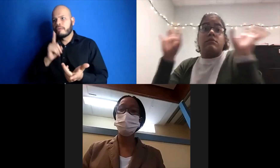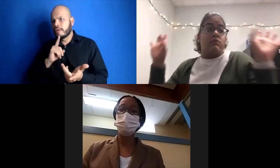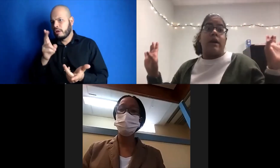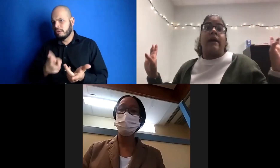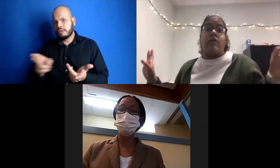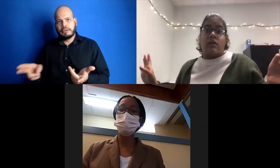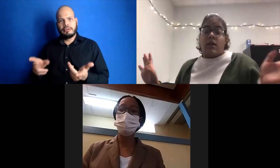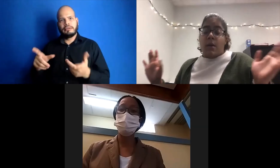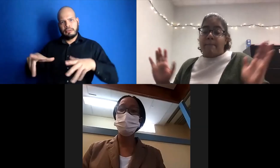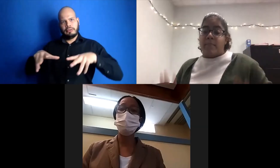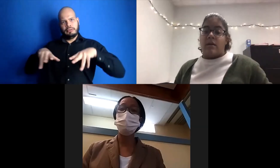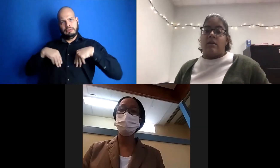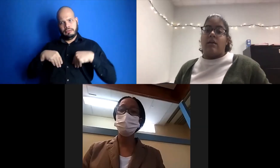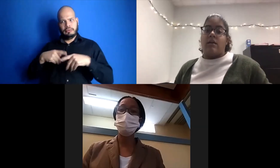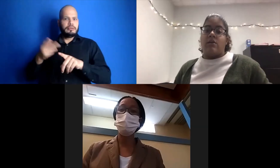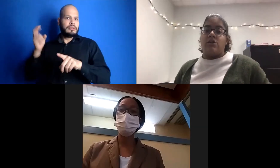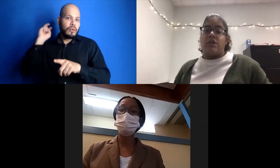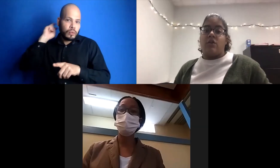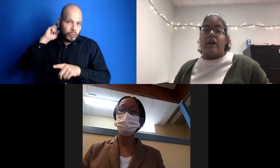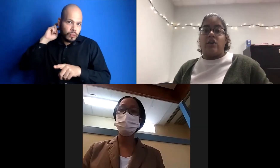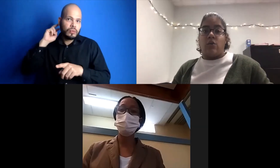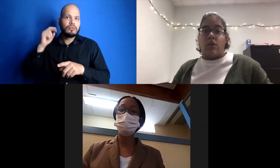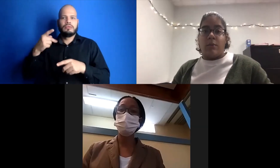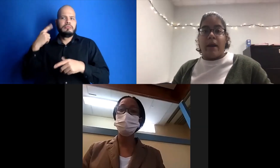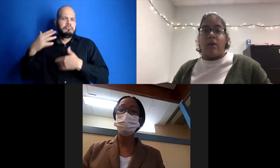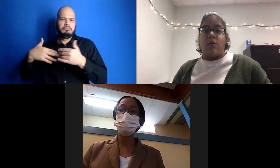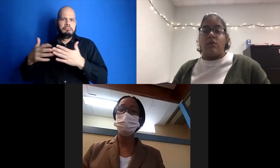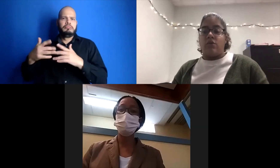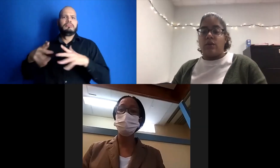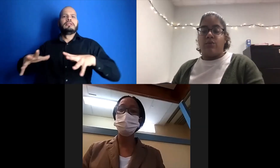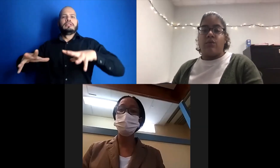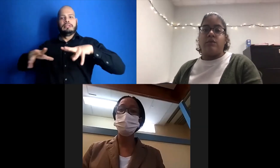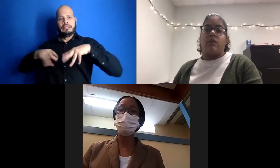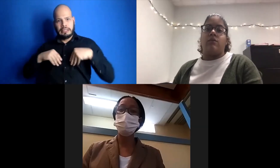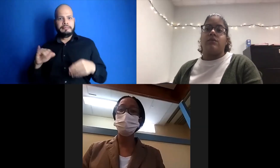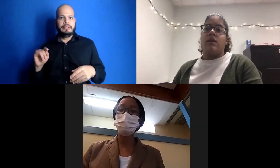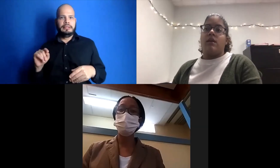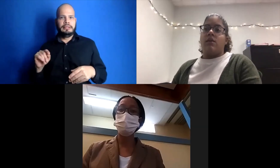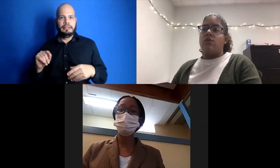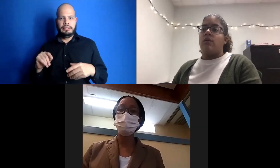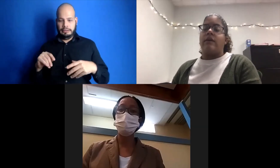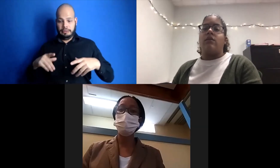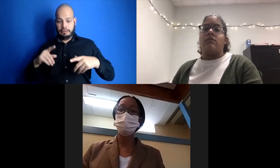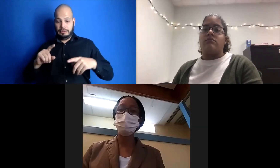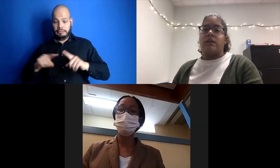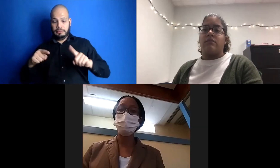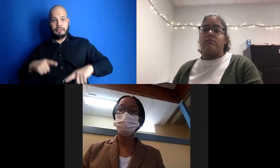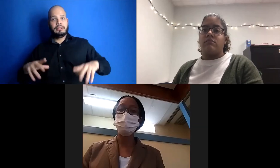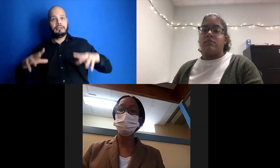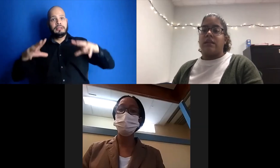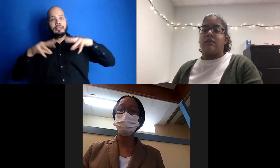whatever but just know that you are in power you can prove to those whoever like thought